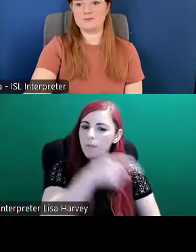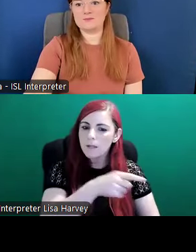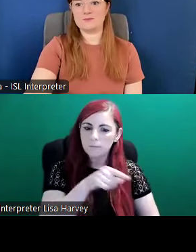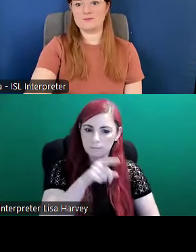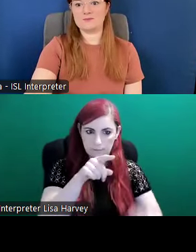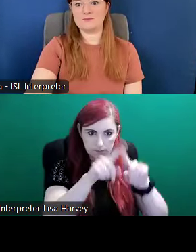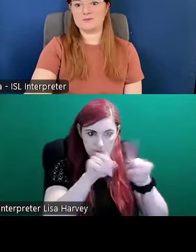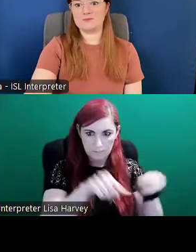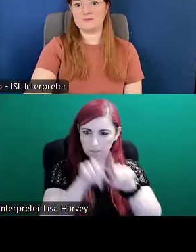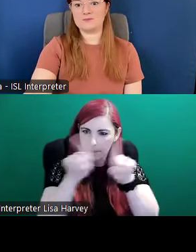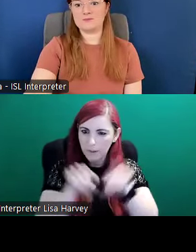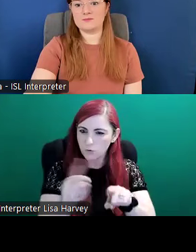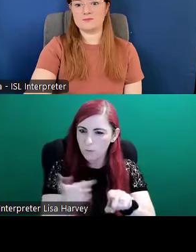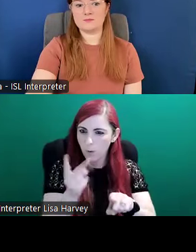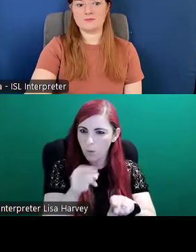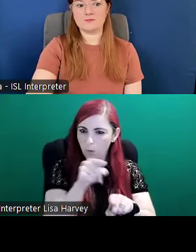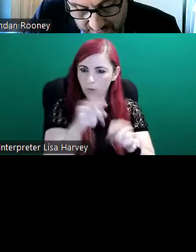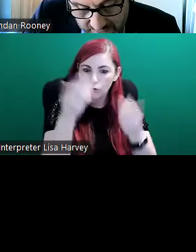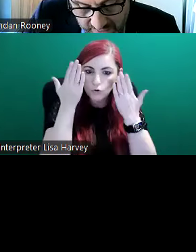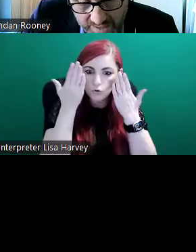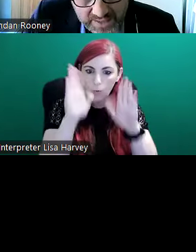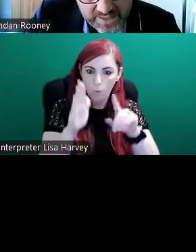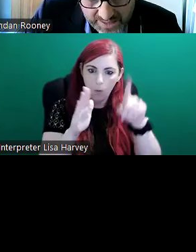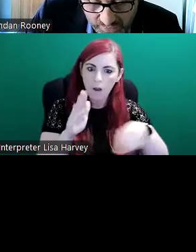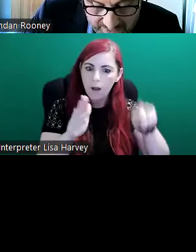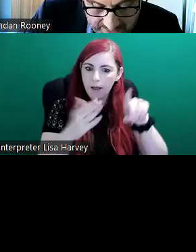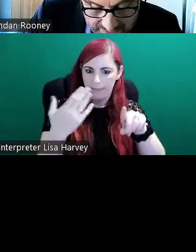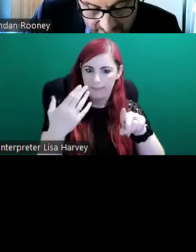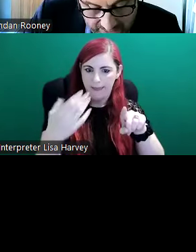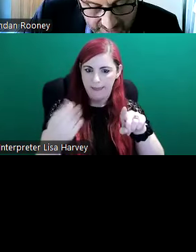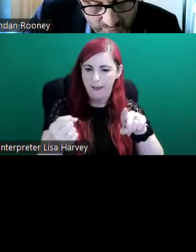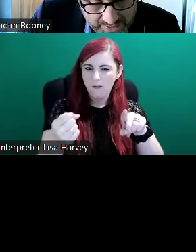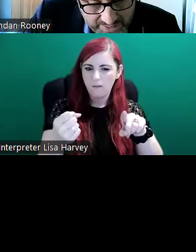indicates, Jellett and Hone also executed pictures in the early 1920s that pointed to